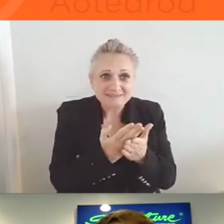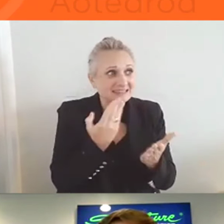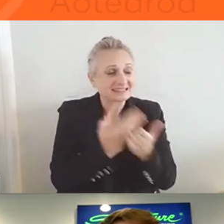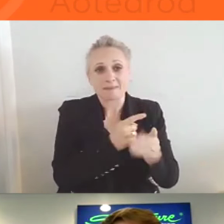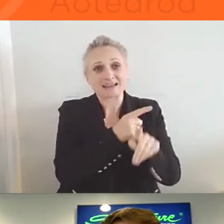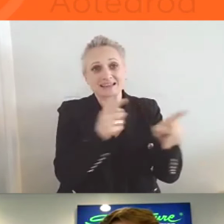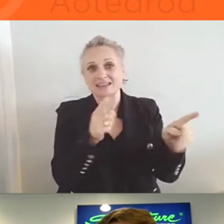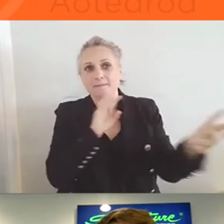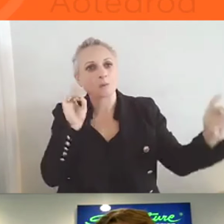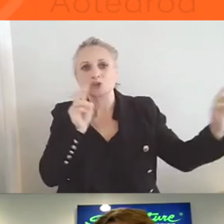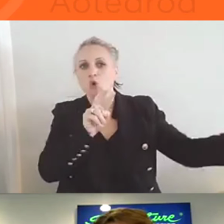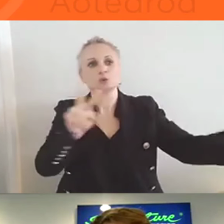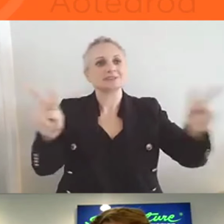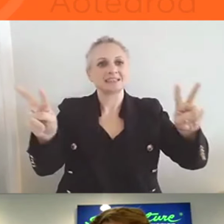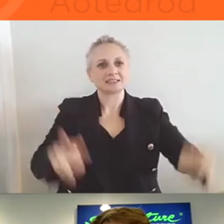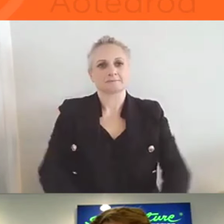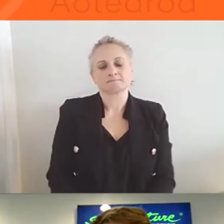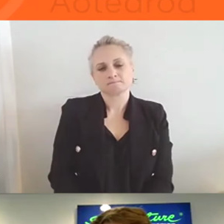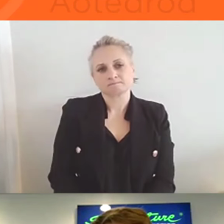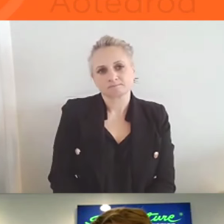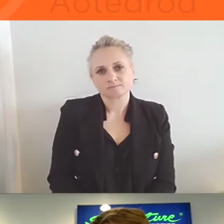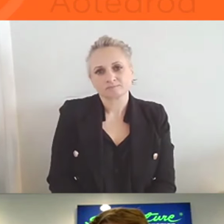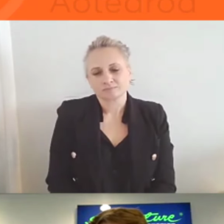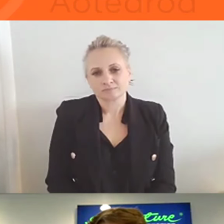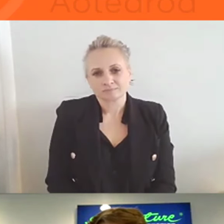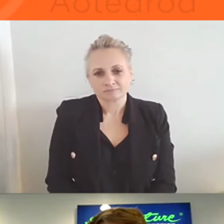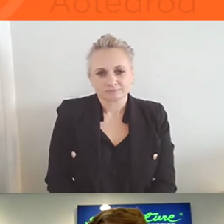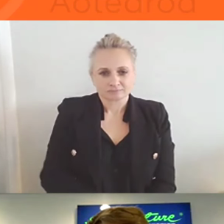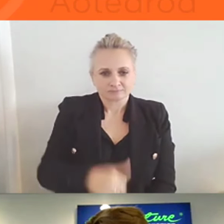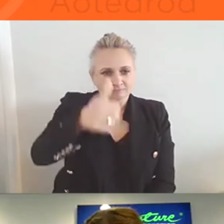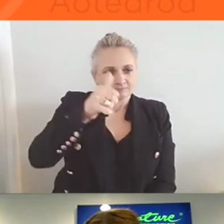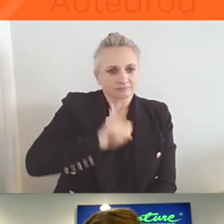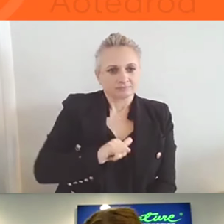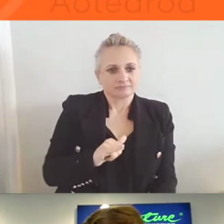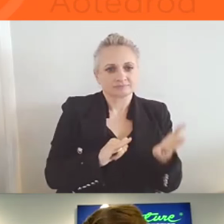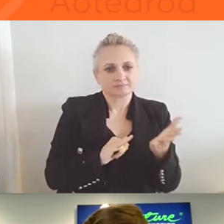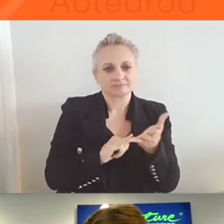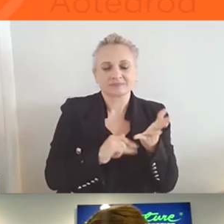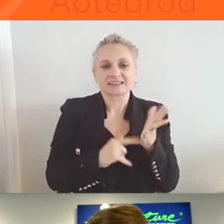Mike. Yeah. Steve. Yeah, look I think the multi-generational thing